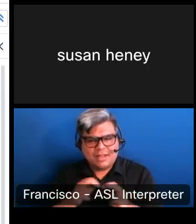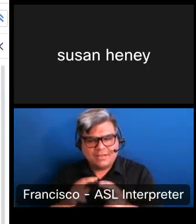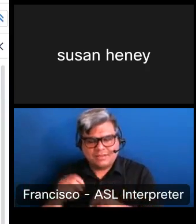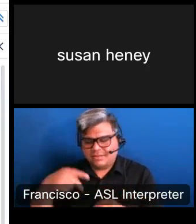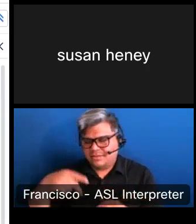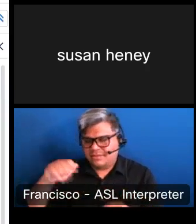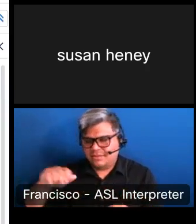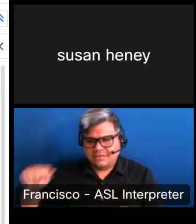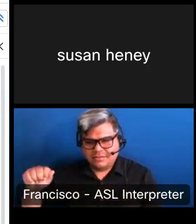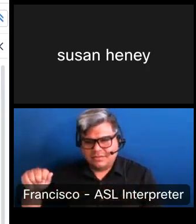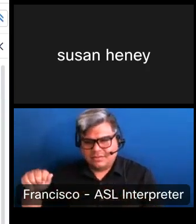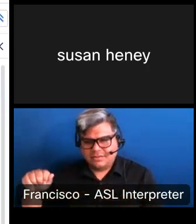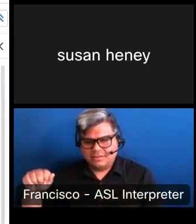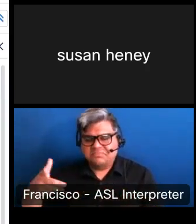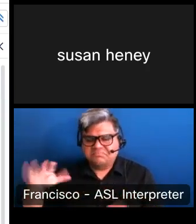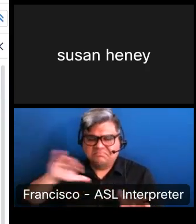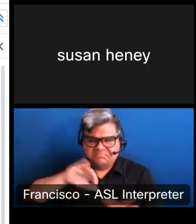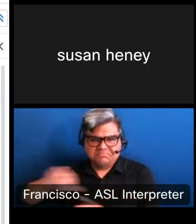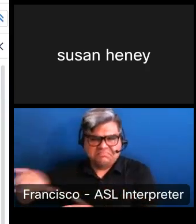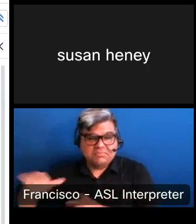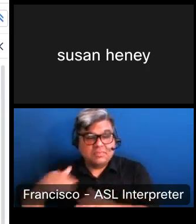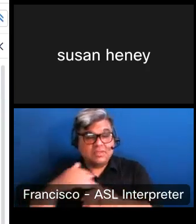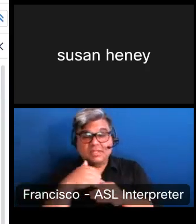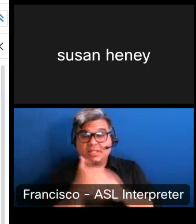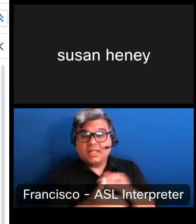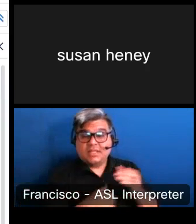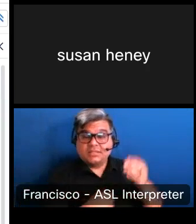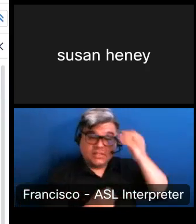Now let's move on to our next data point which will be to find data on poverty for